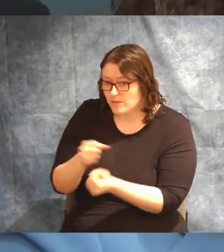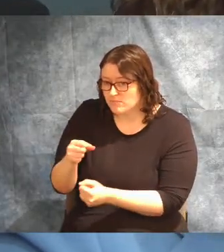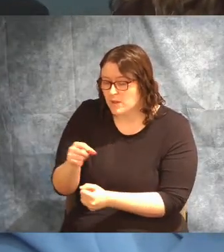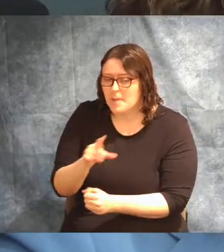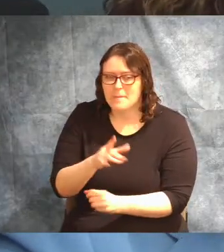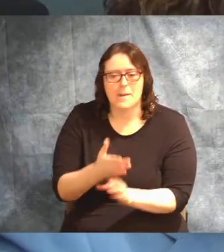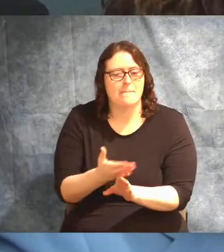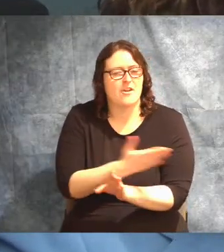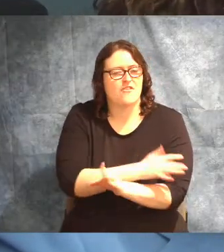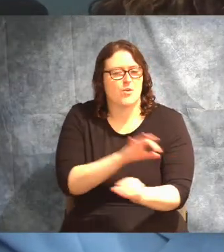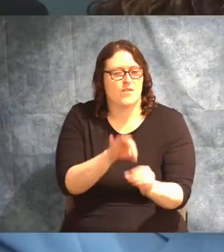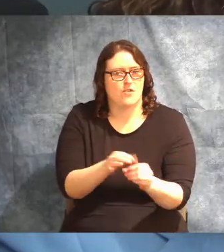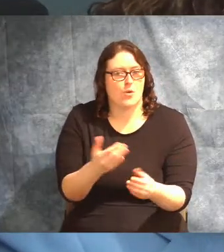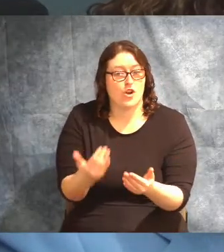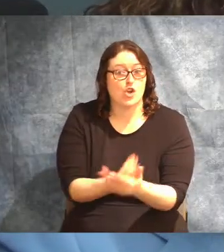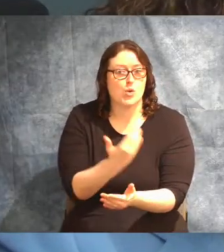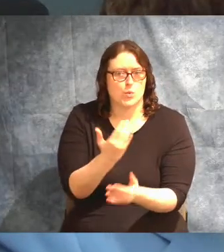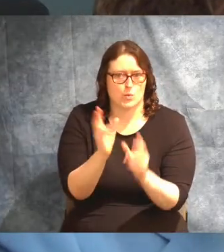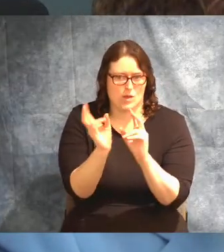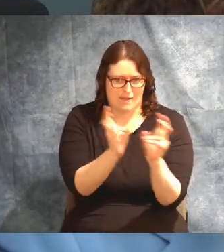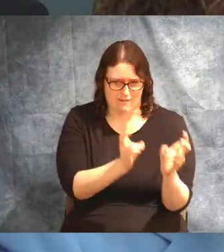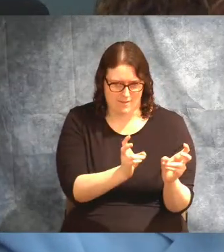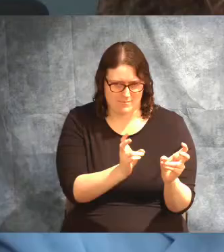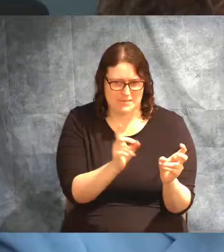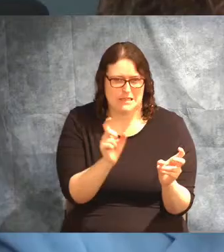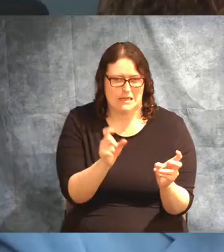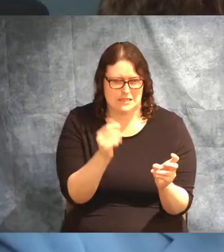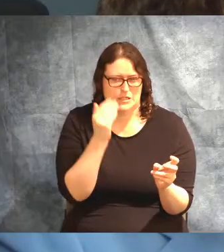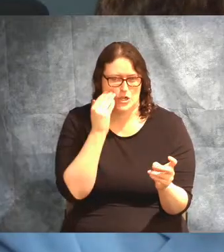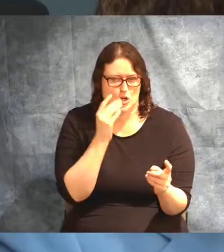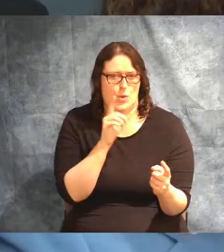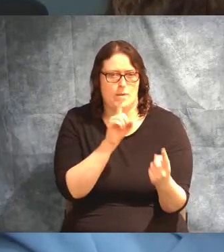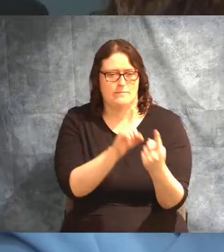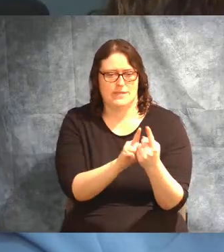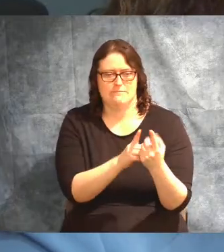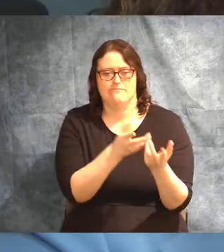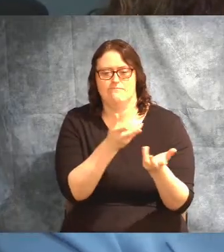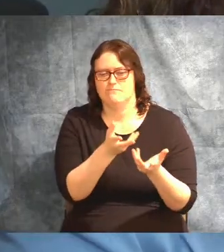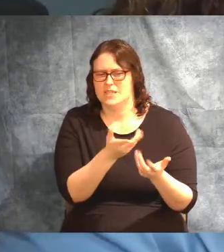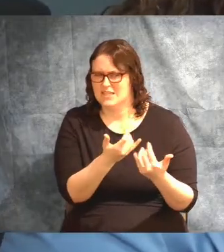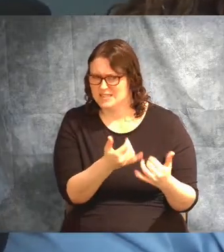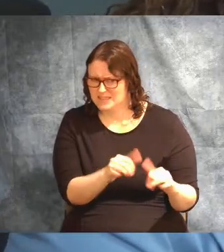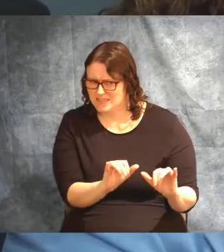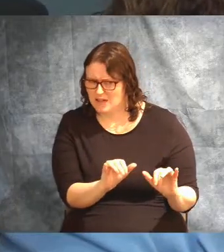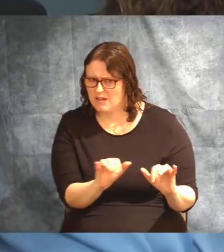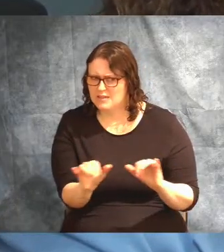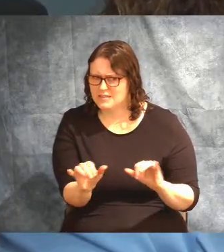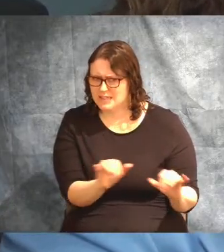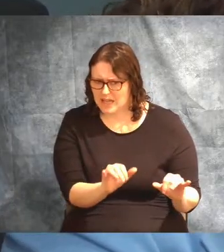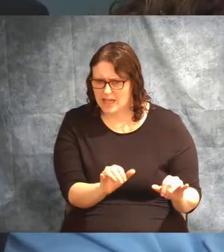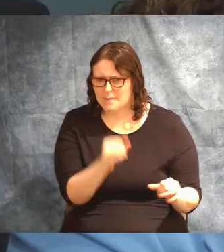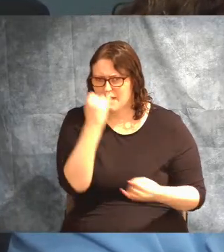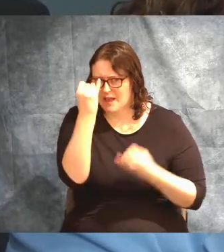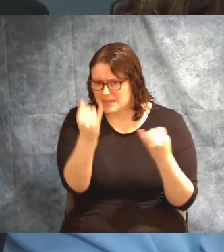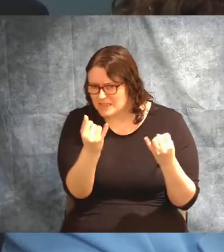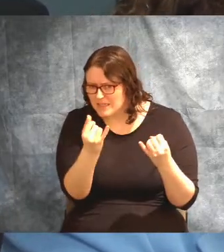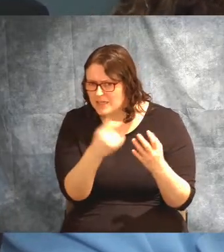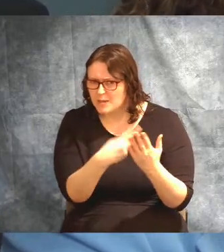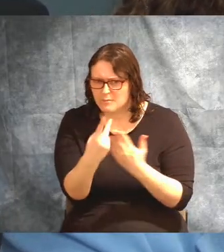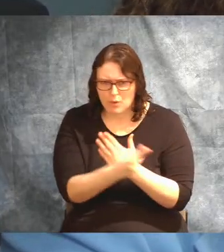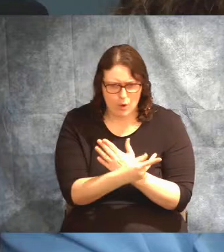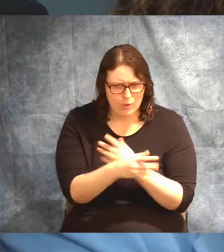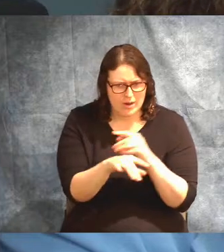I need to make sure that this is the same program, the same idea that we thought we had